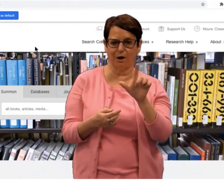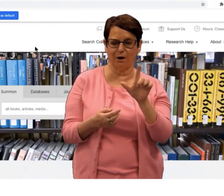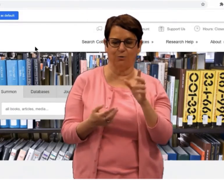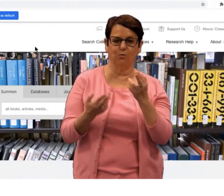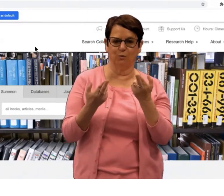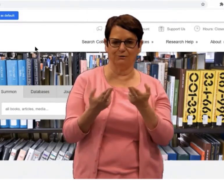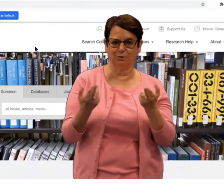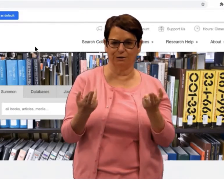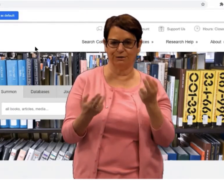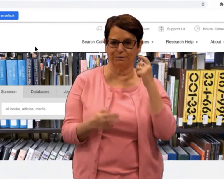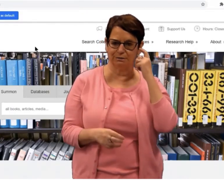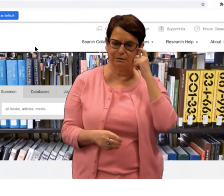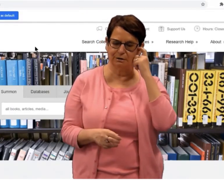of the library's resources.